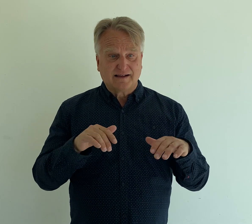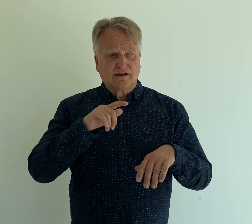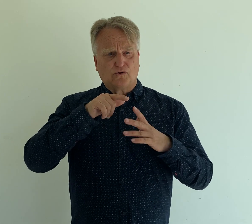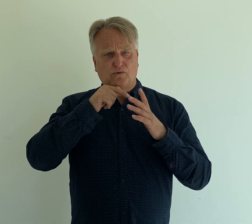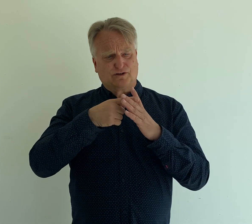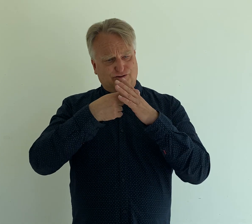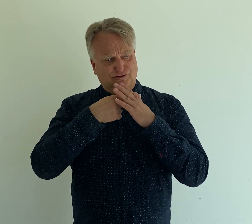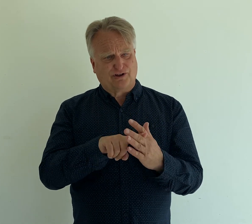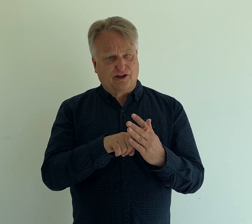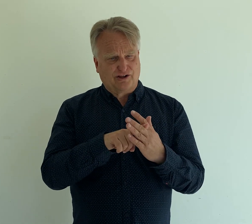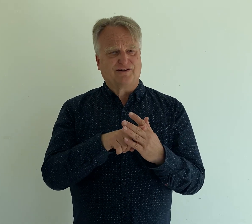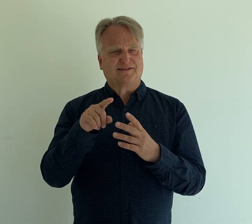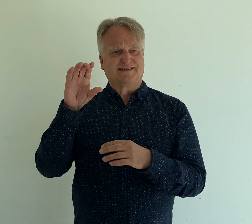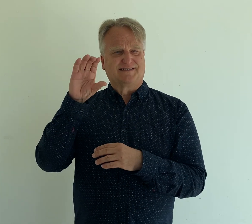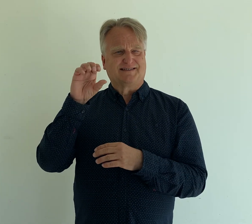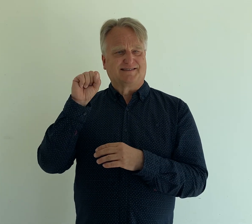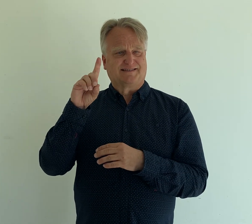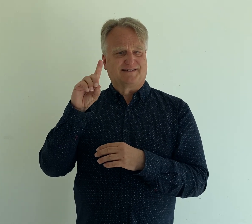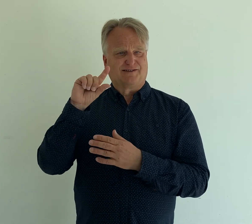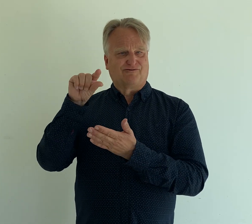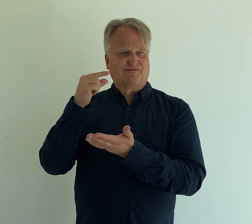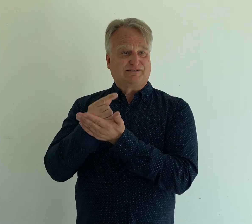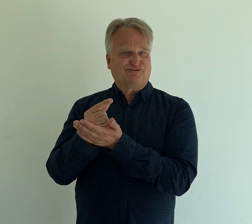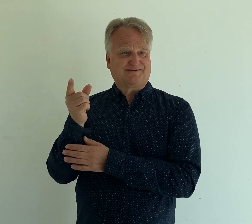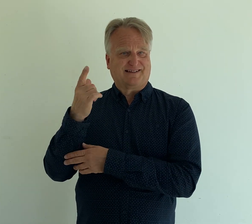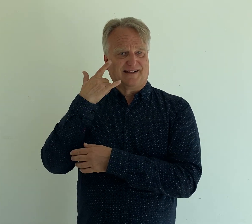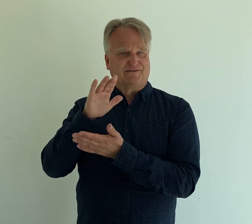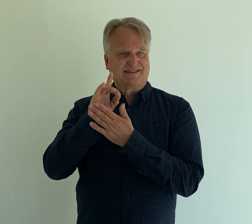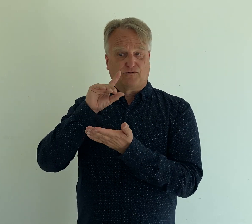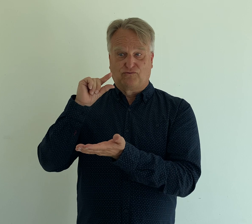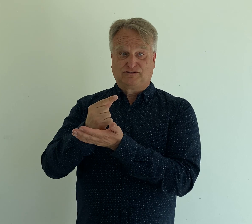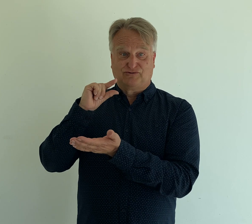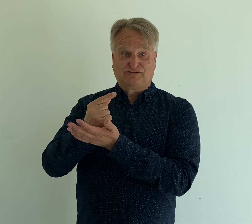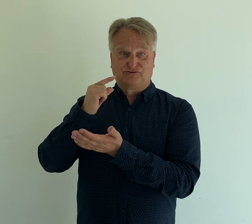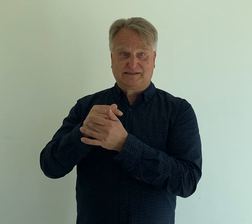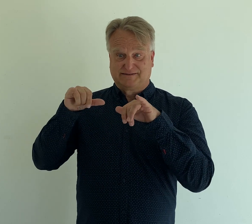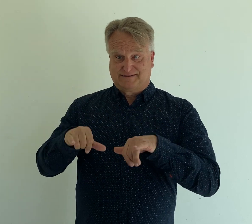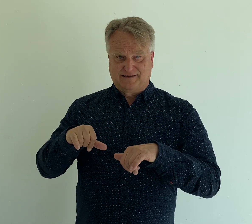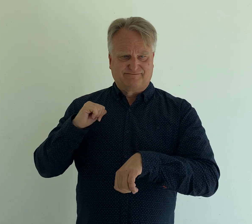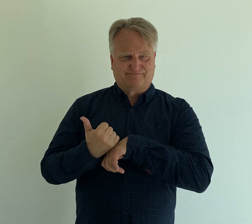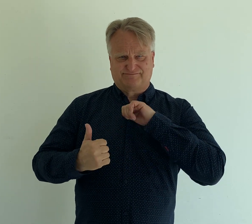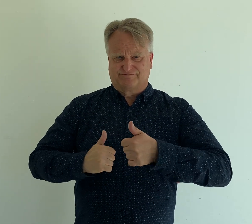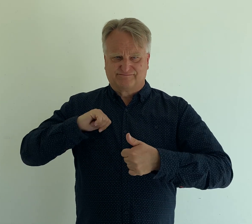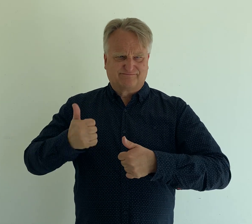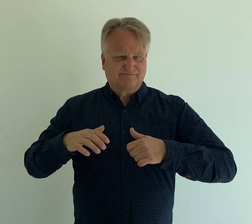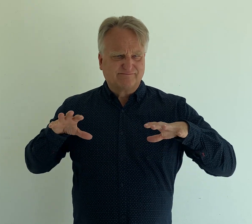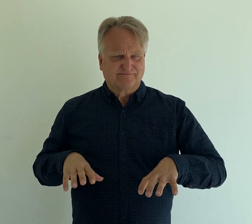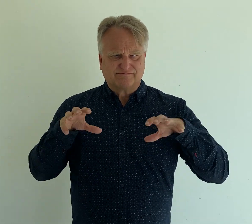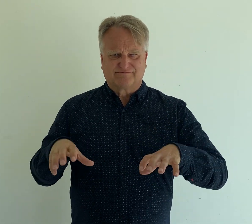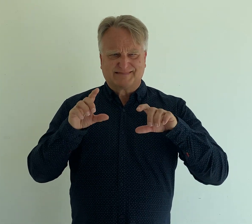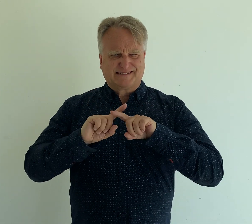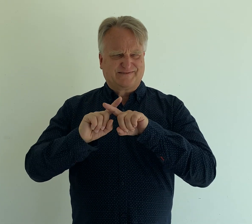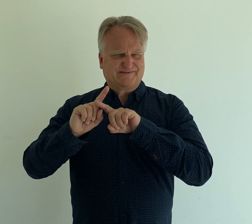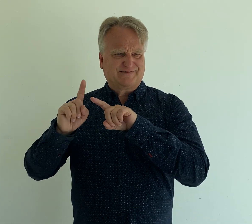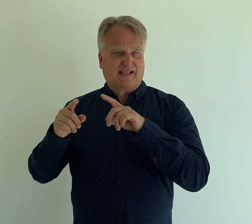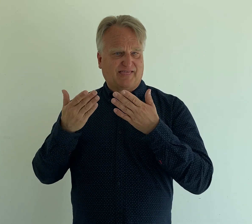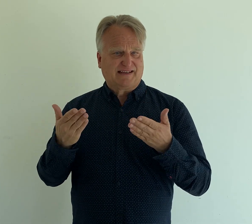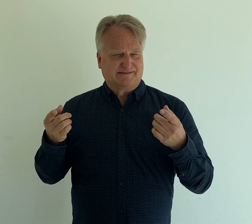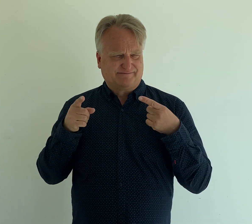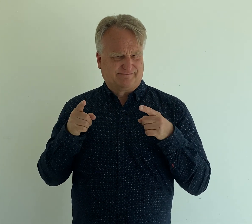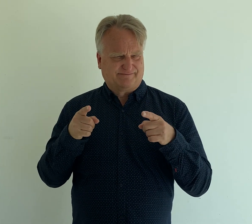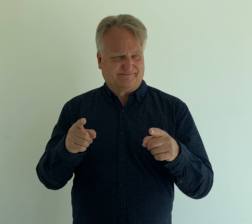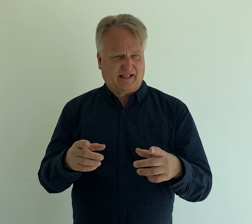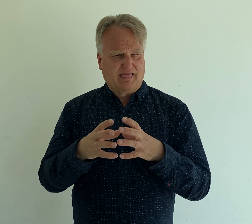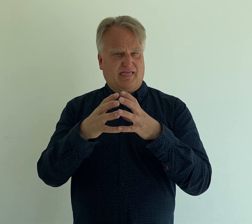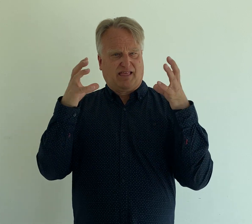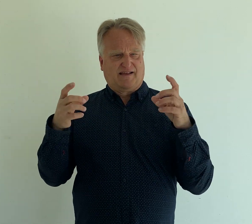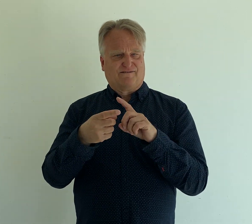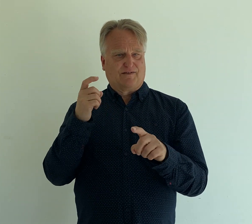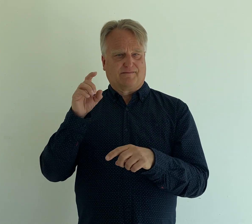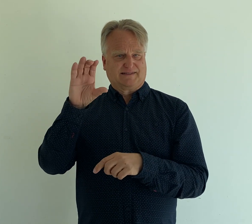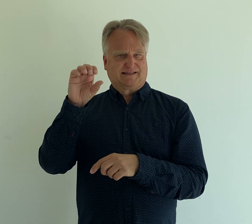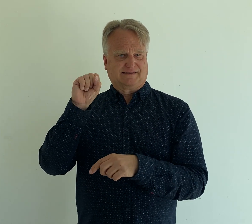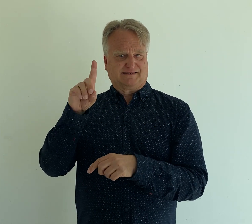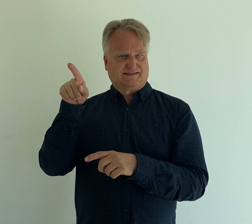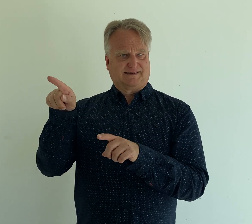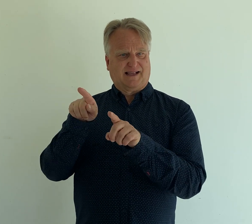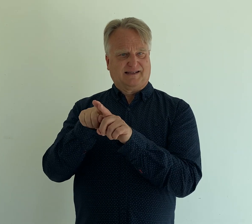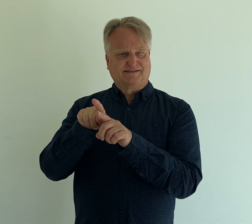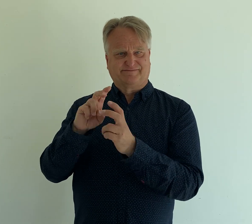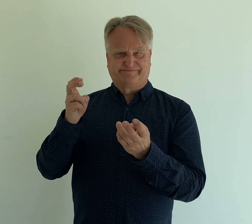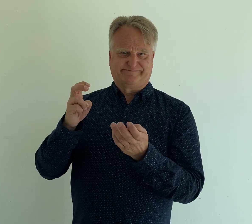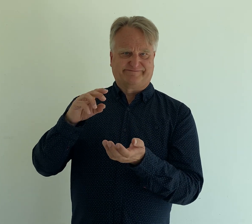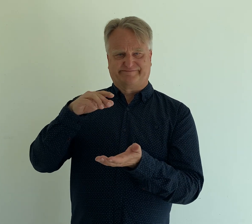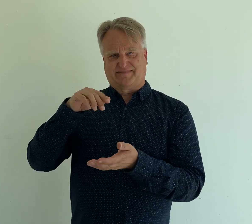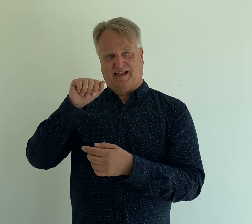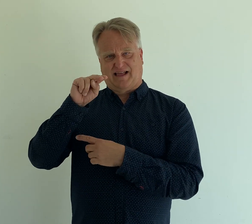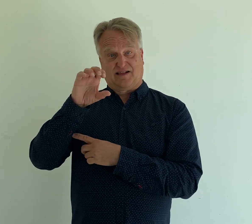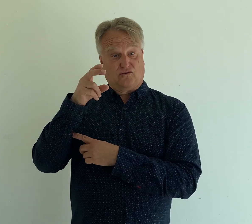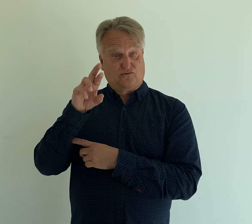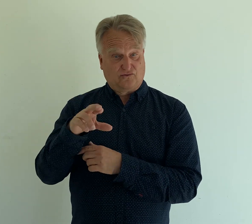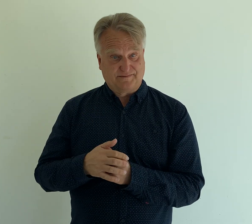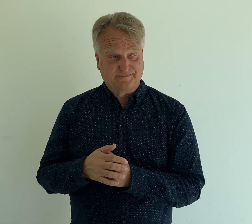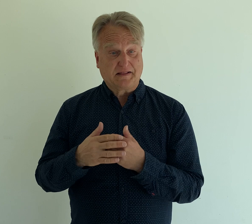organizations and activities with CSD as an anchor for the Deaf community,